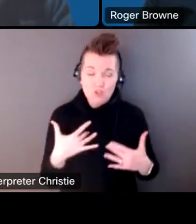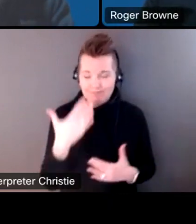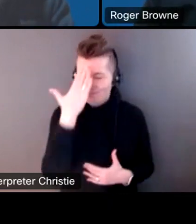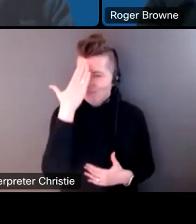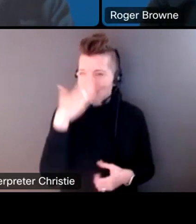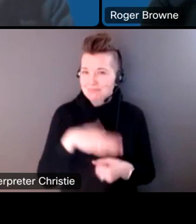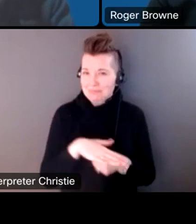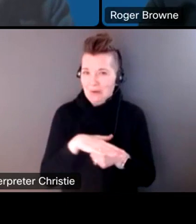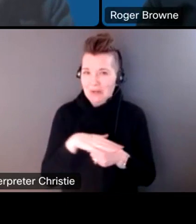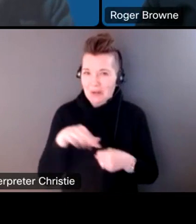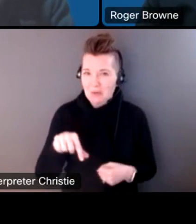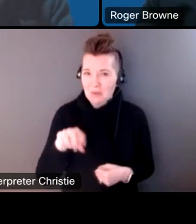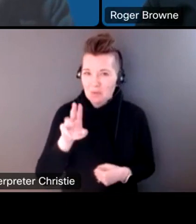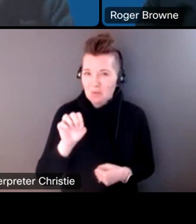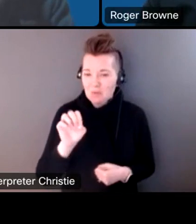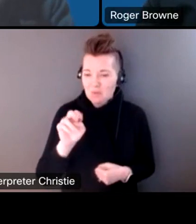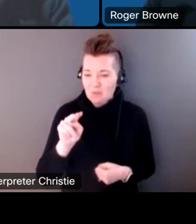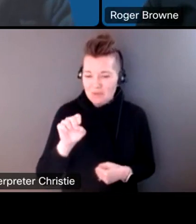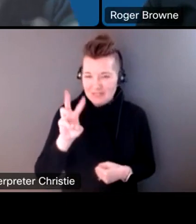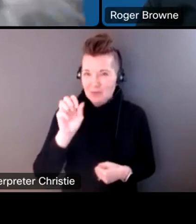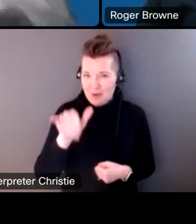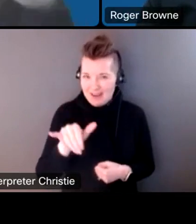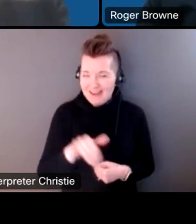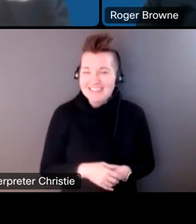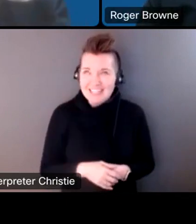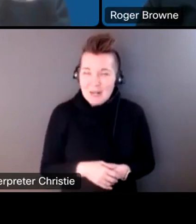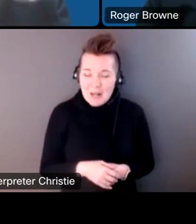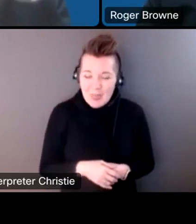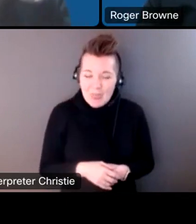That being said, going back to my earlier comment in terms of the restructuring of the